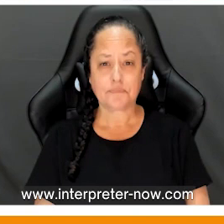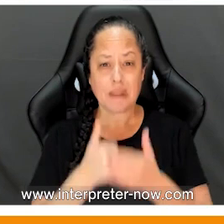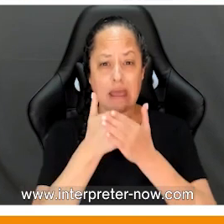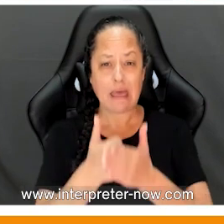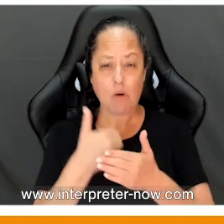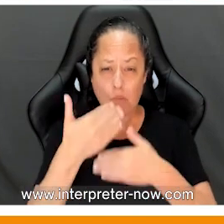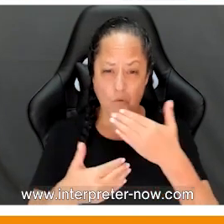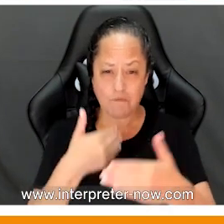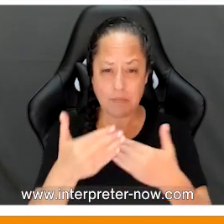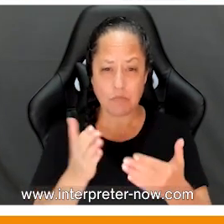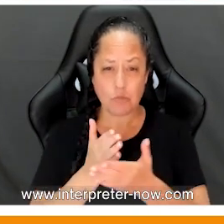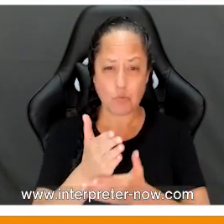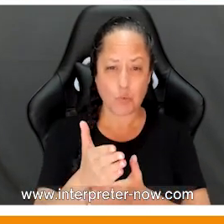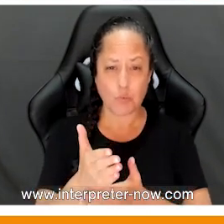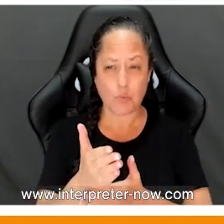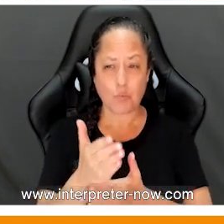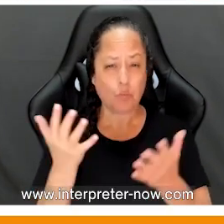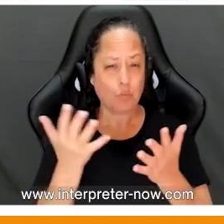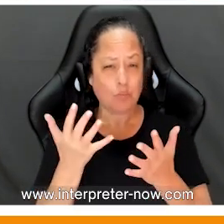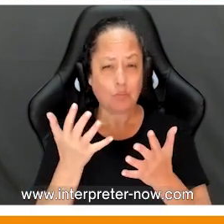Yeah, it's a difficult process.